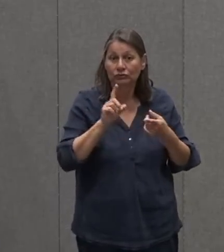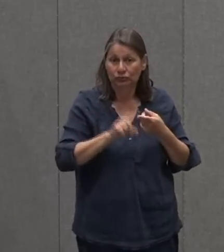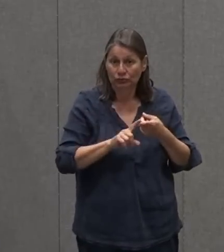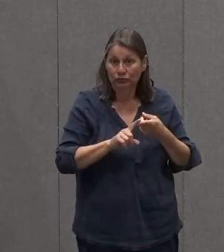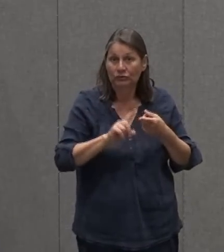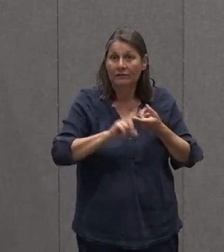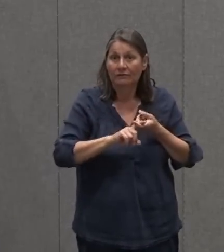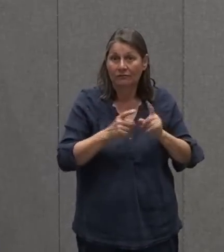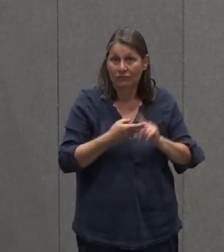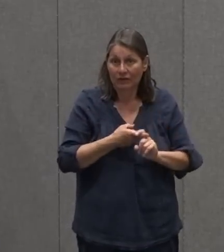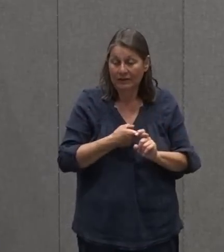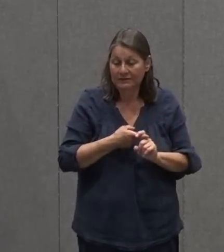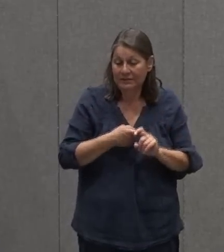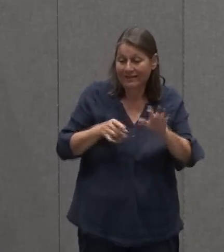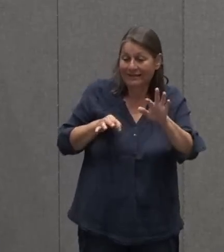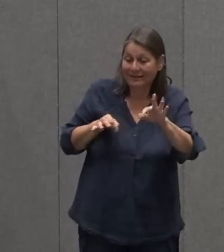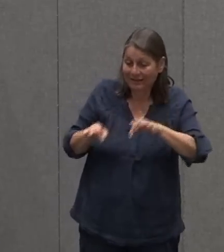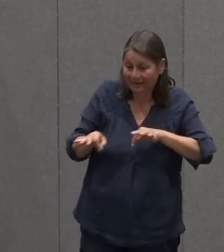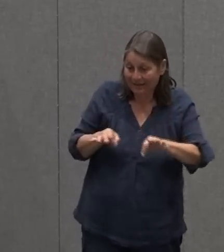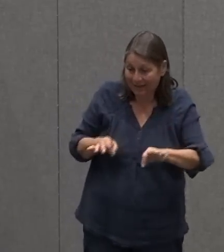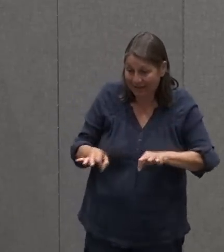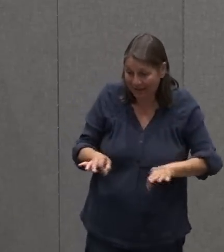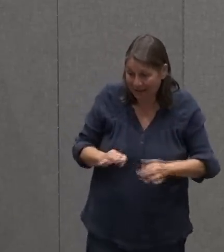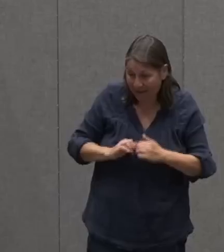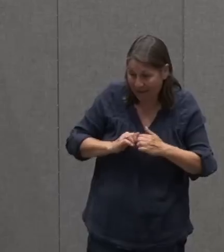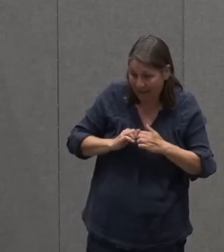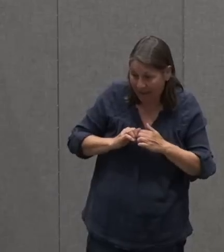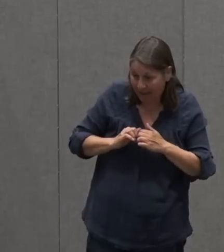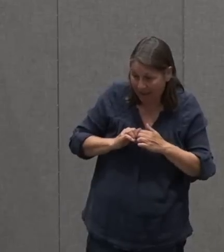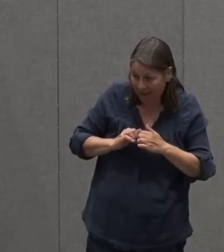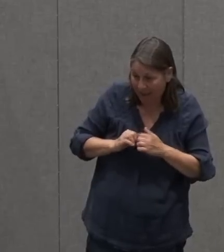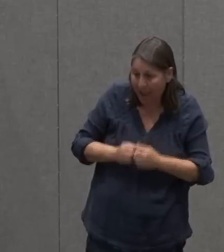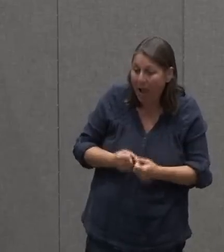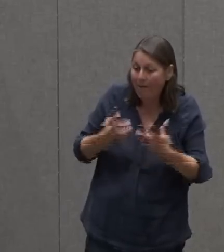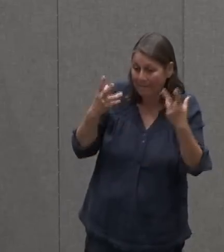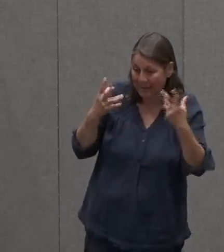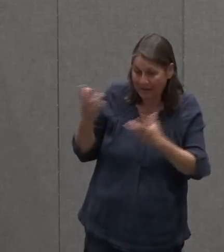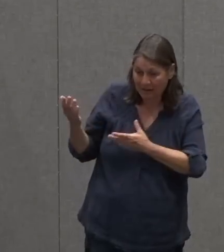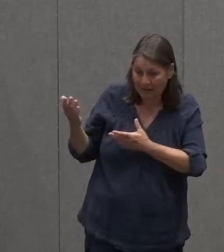how many he needs to bring to the class. So, let me get some markers.